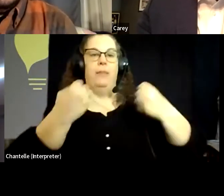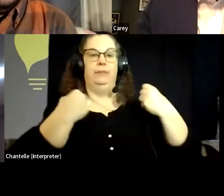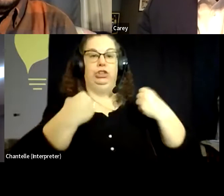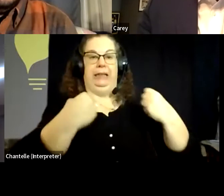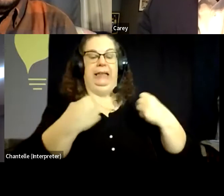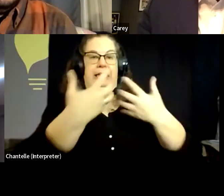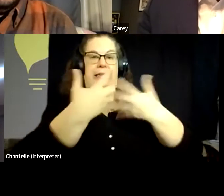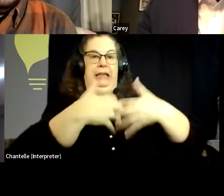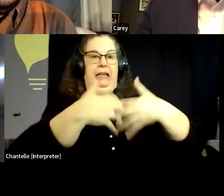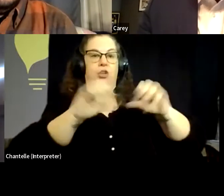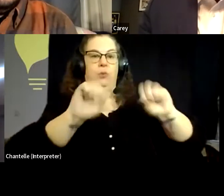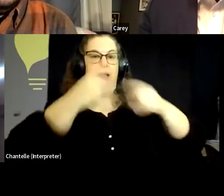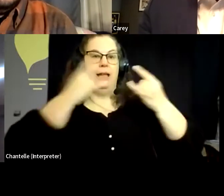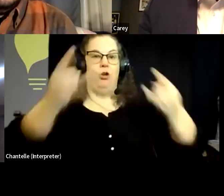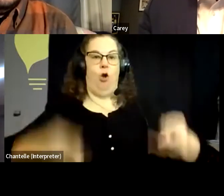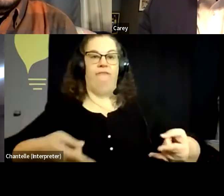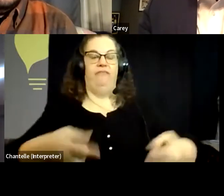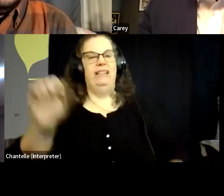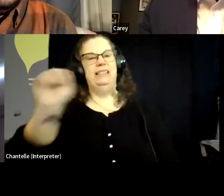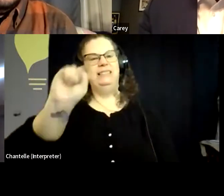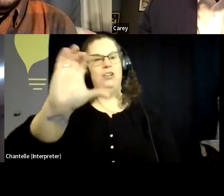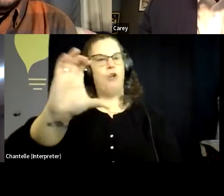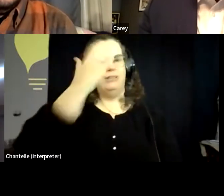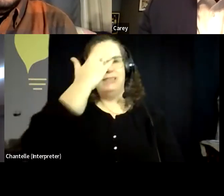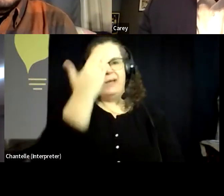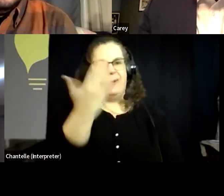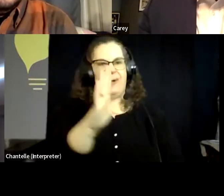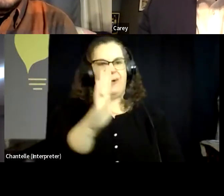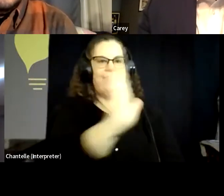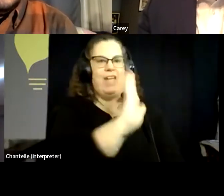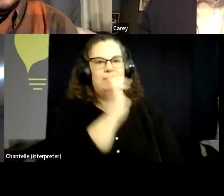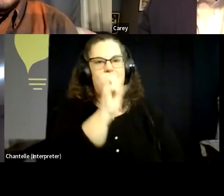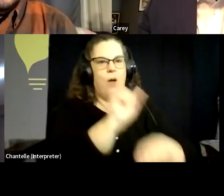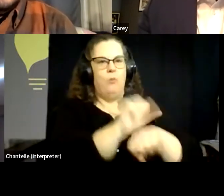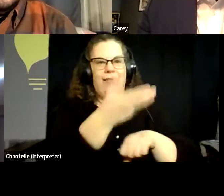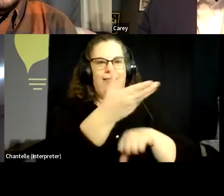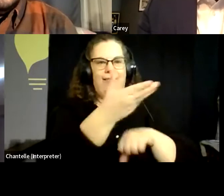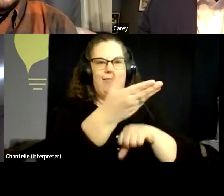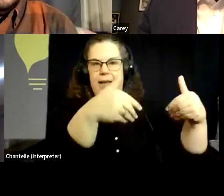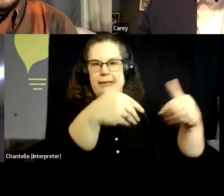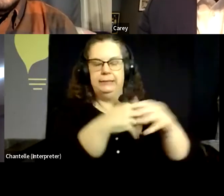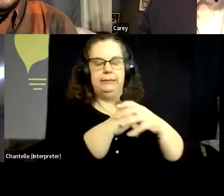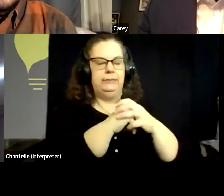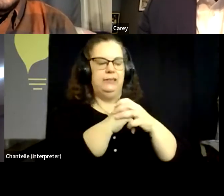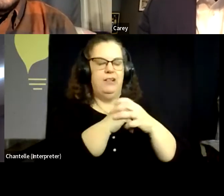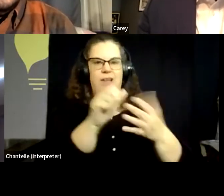. St. Charles, I don't know what's going on there. I'm not working there yet. That's current